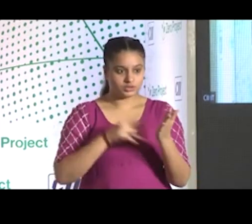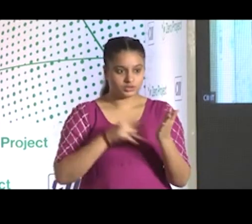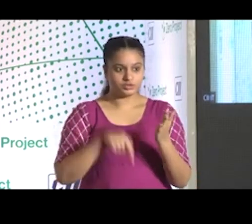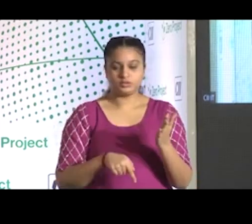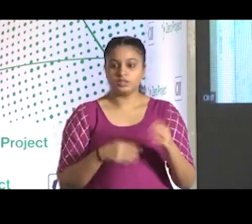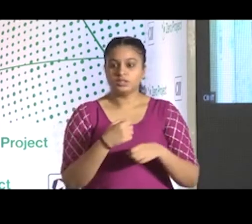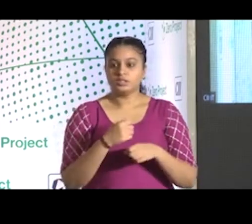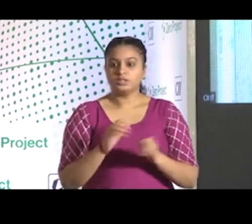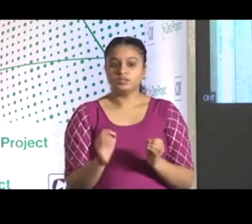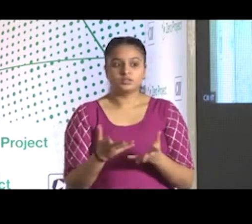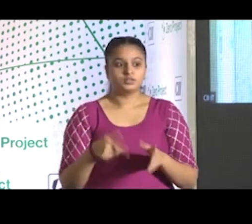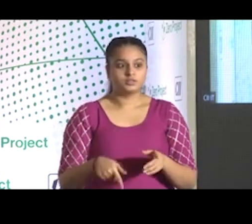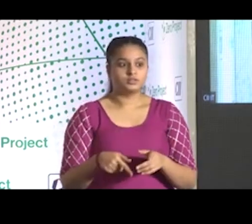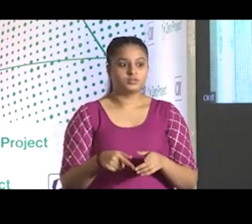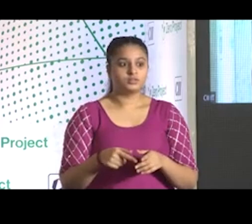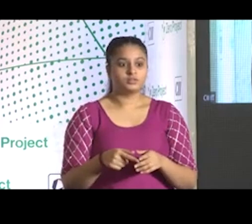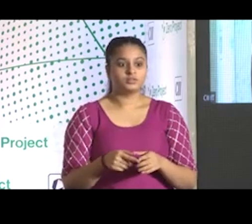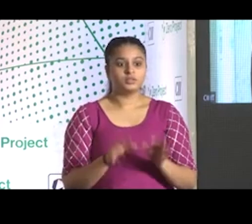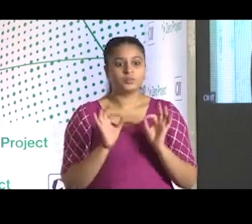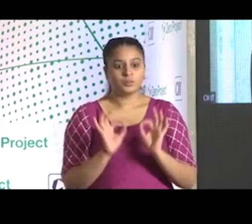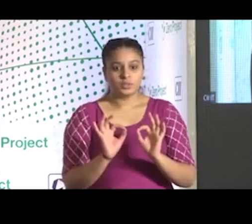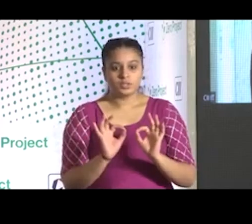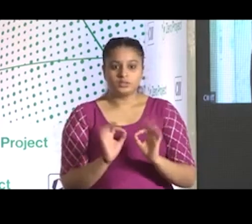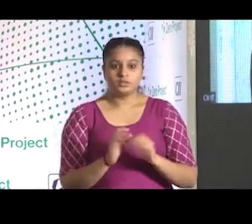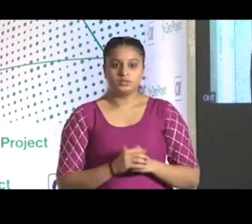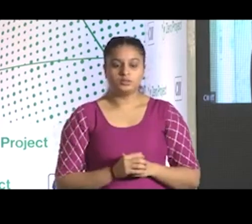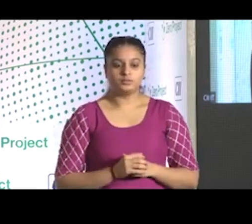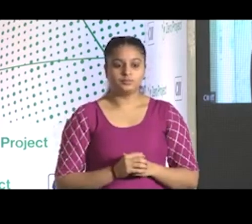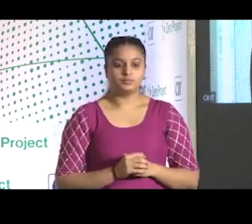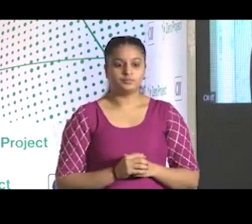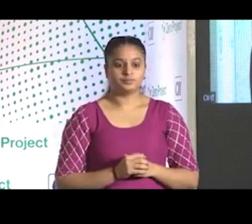So we have a great panel on impact investing, both impact investors